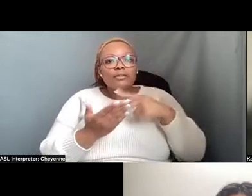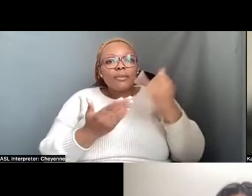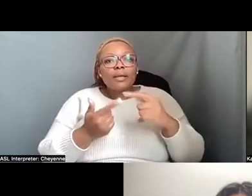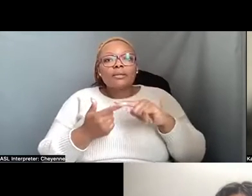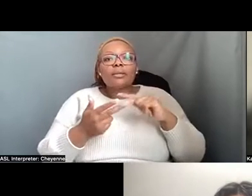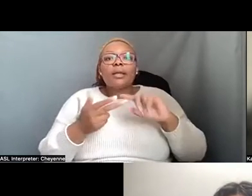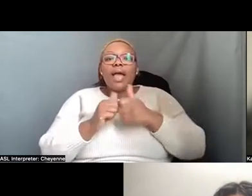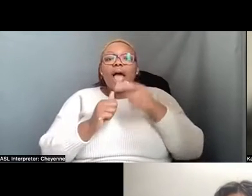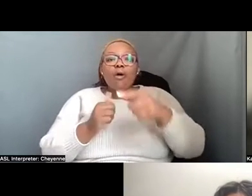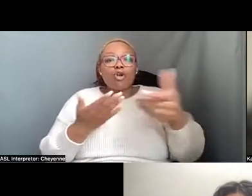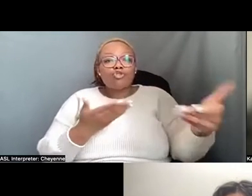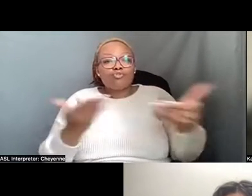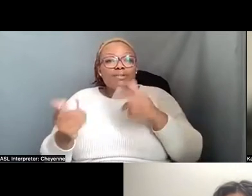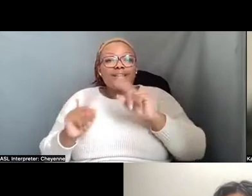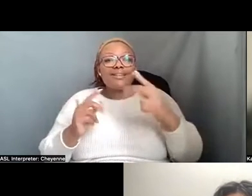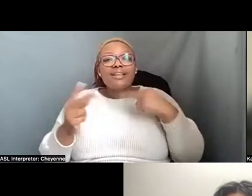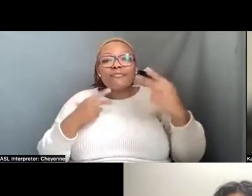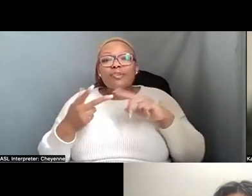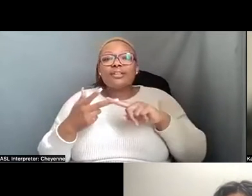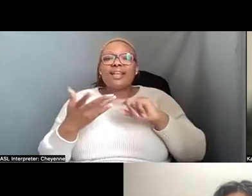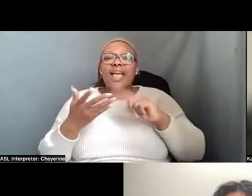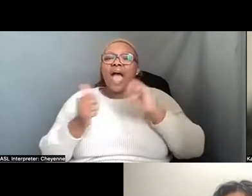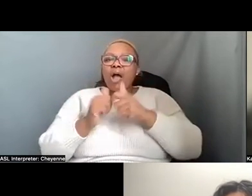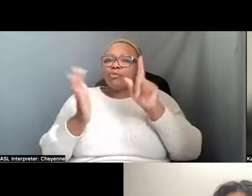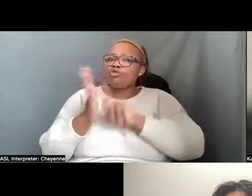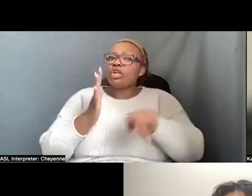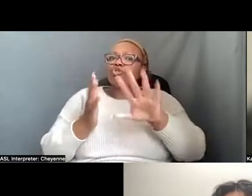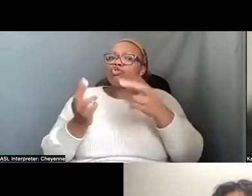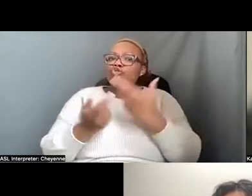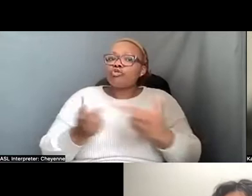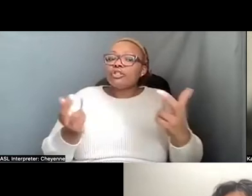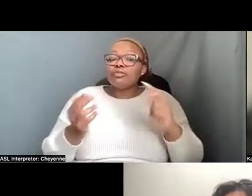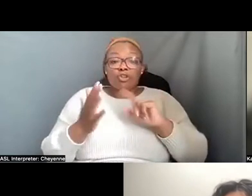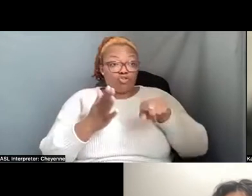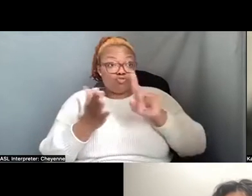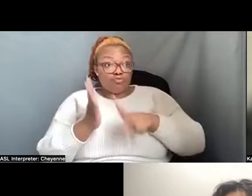How are you checking your sources, if you're checking your sources?